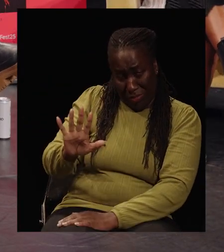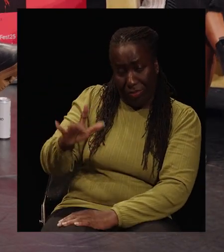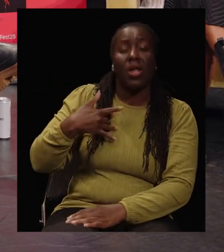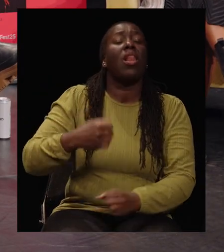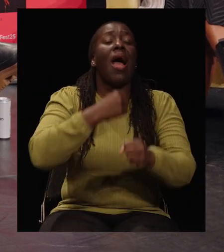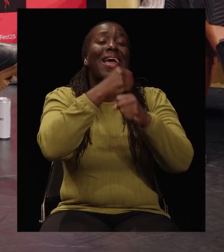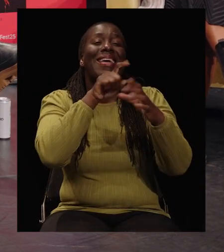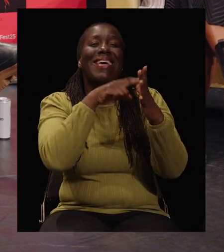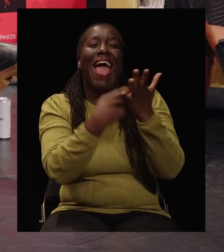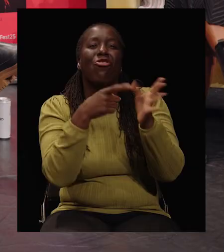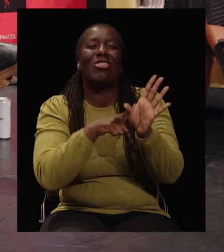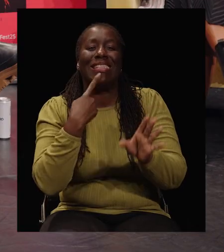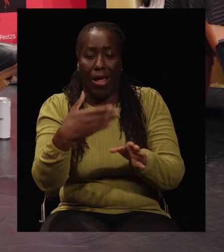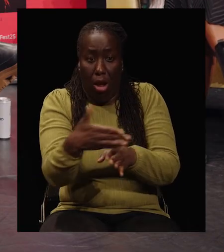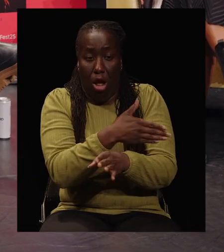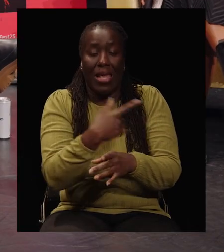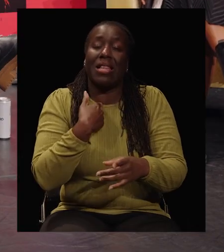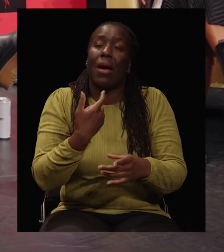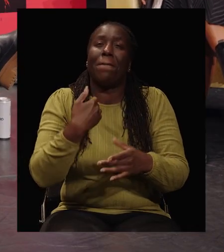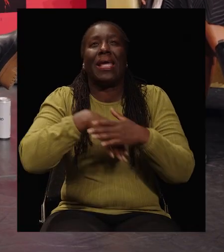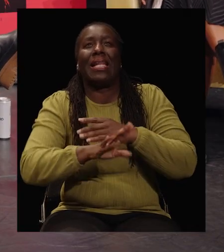who were talking about being within a mining town